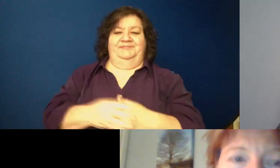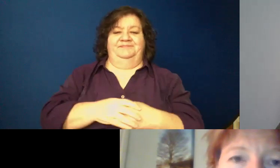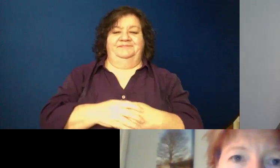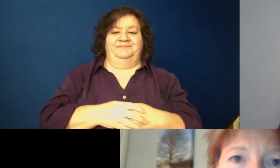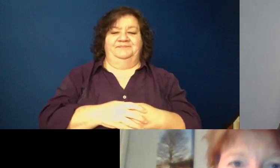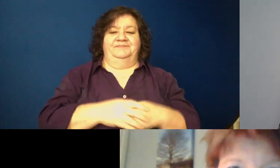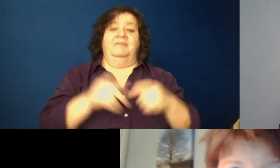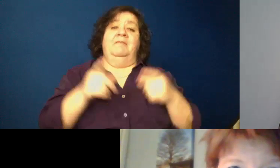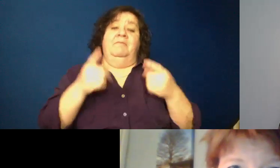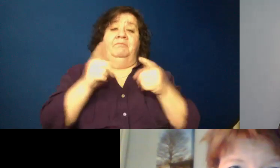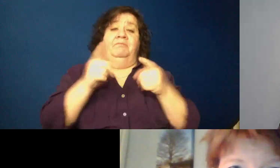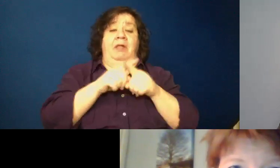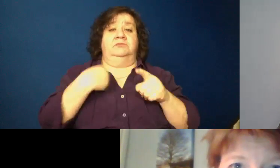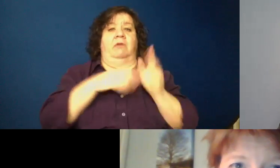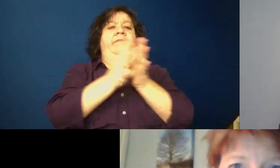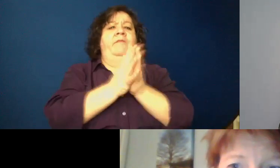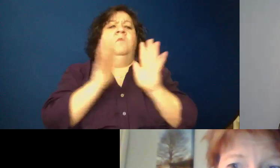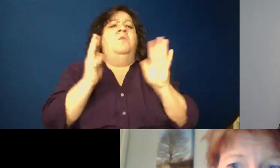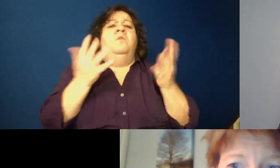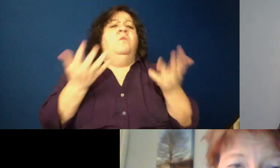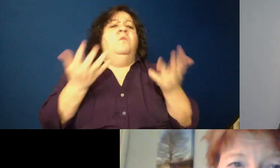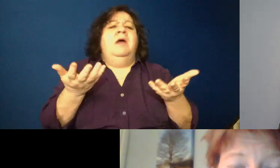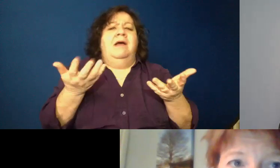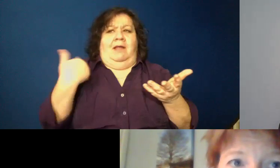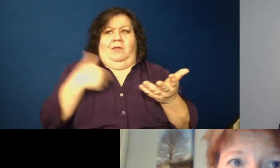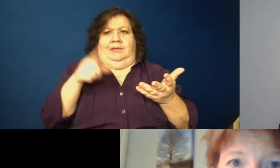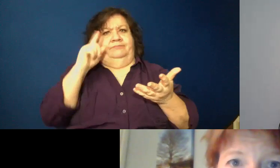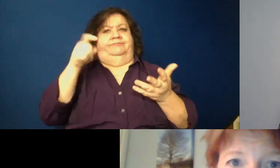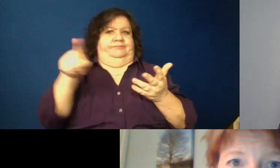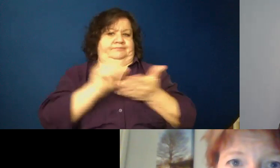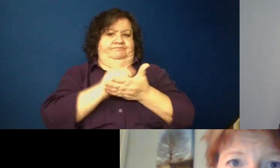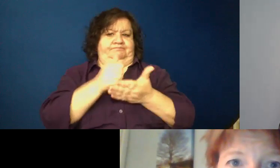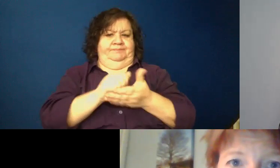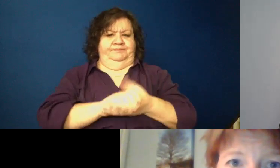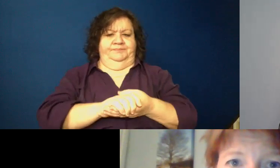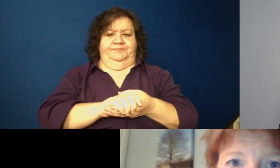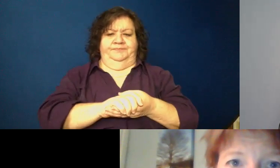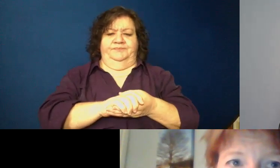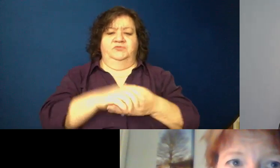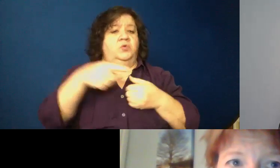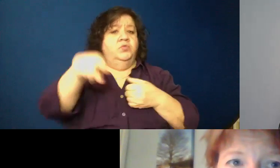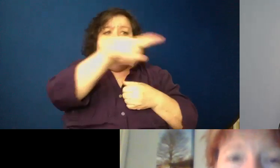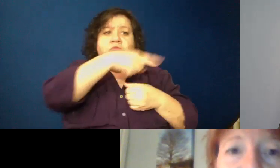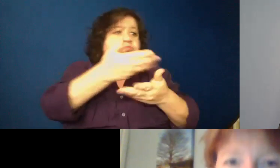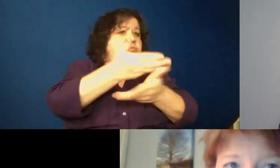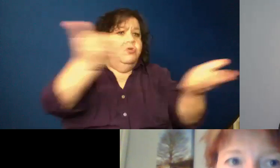right now that many countries are like finalizing adjusting or like discussing their policies